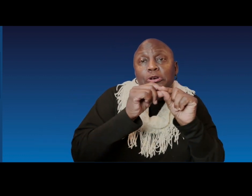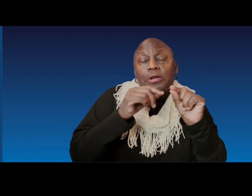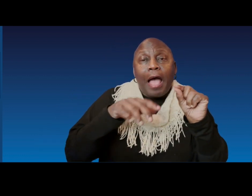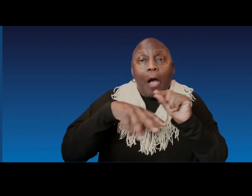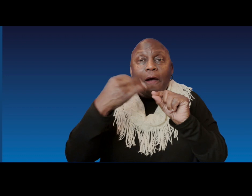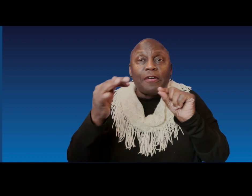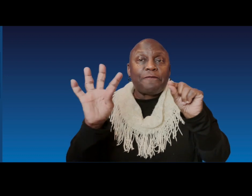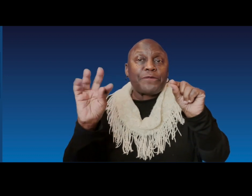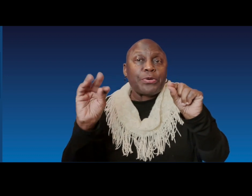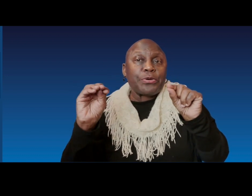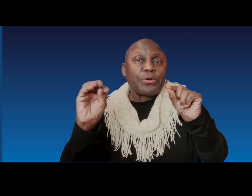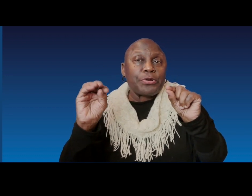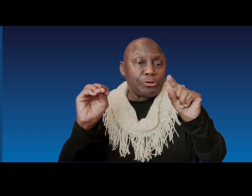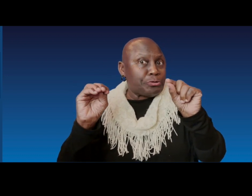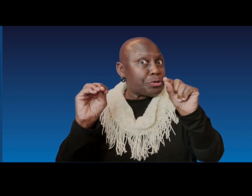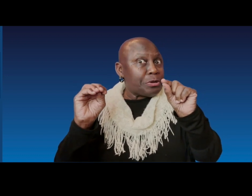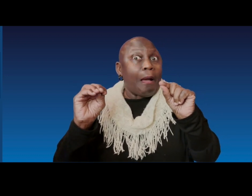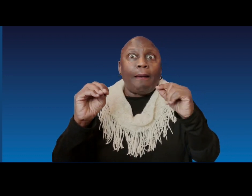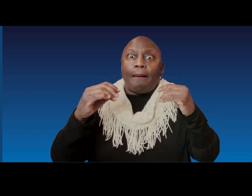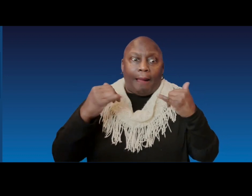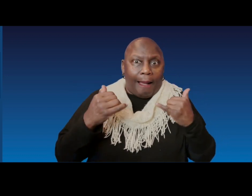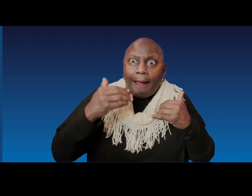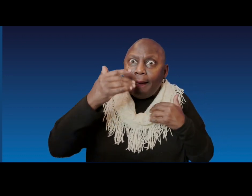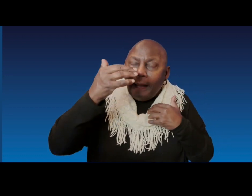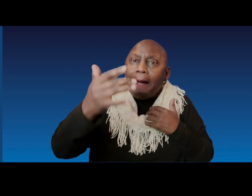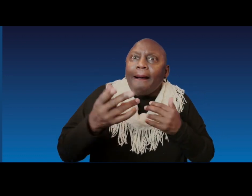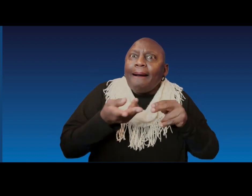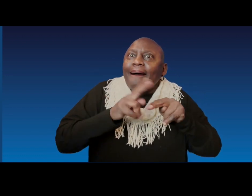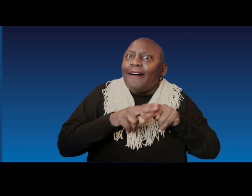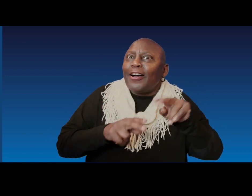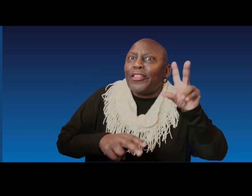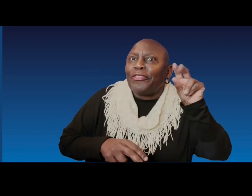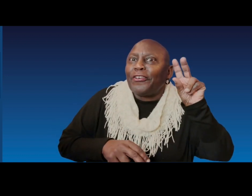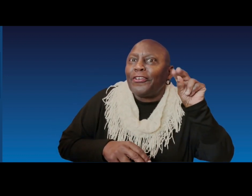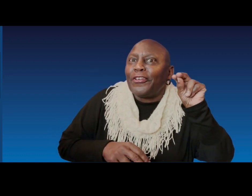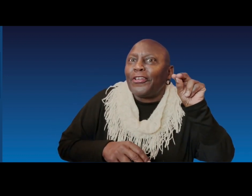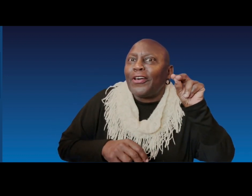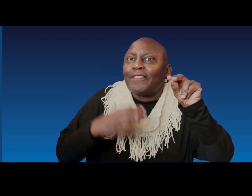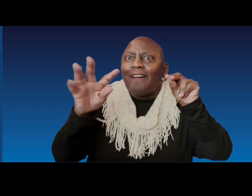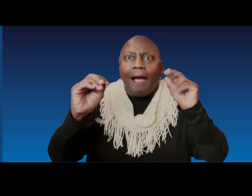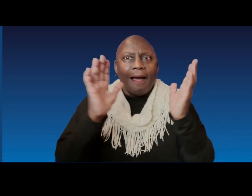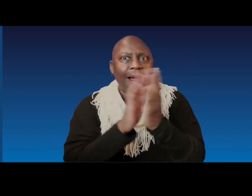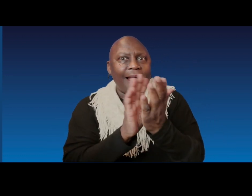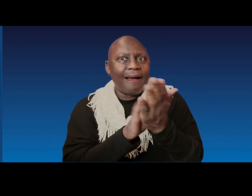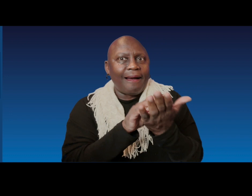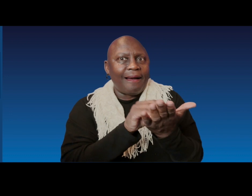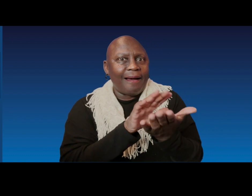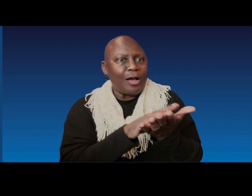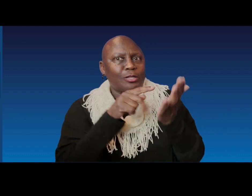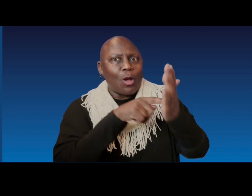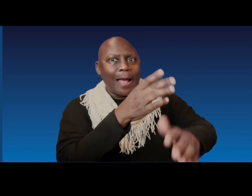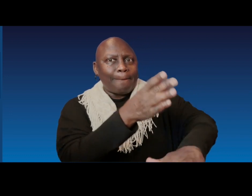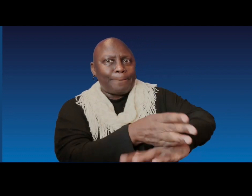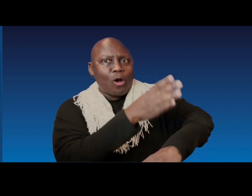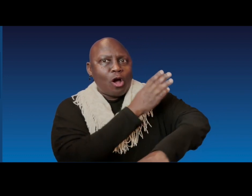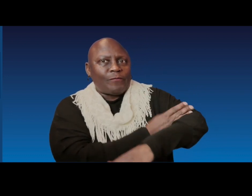Like maybe the child knew 20 out of 40 words previously and now the child knows 30 or 40.